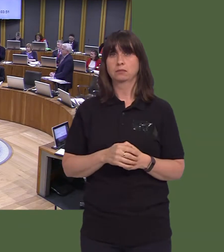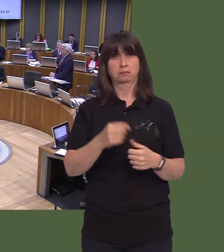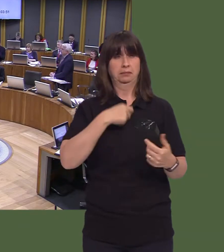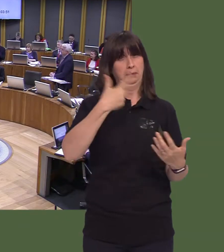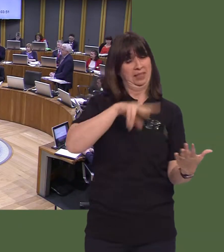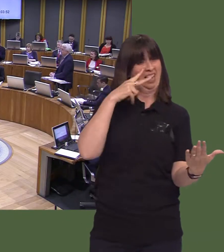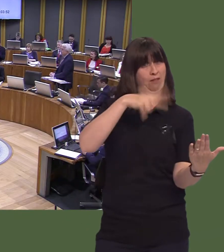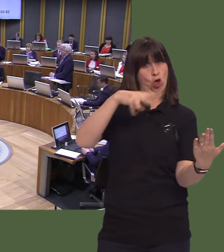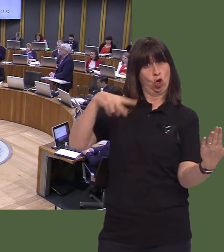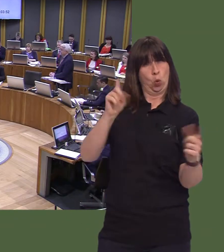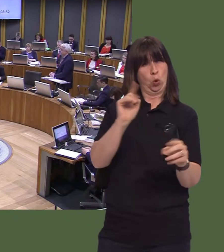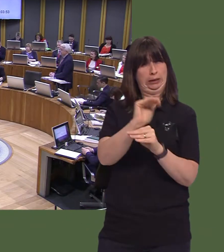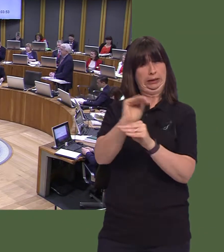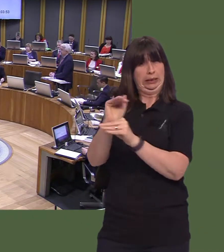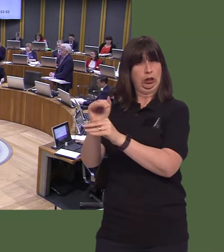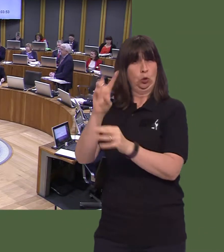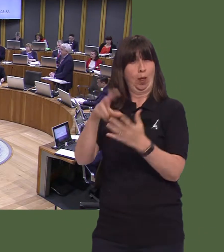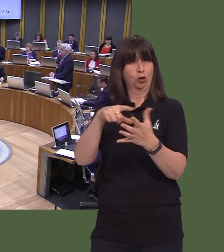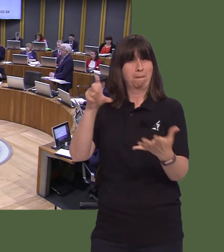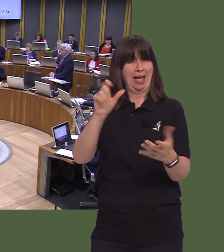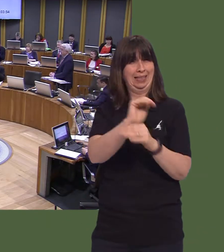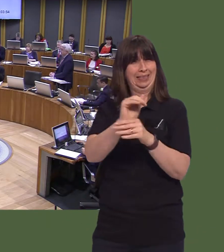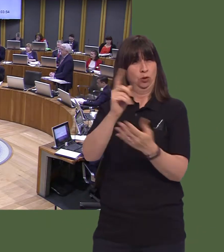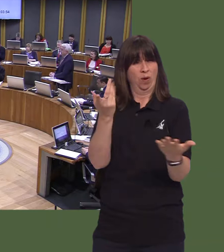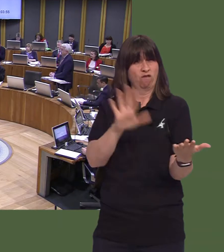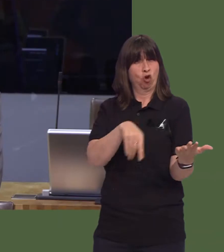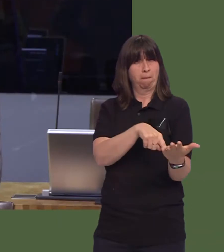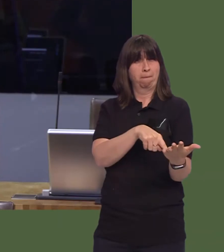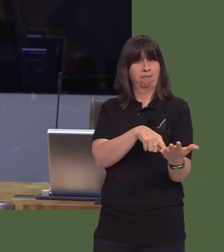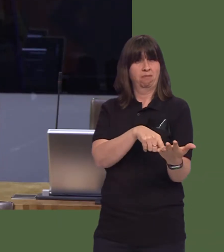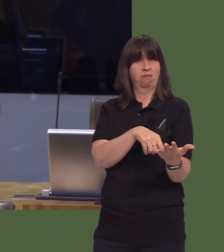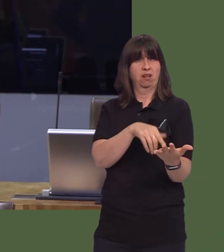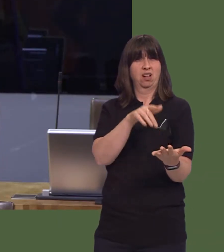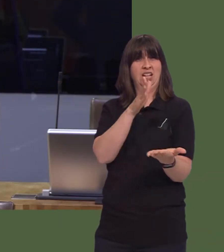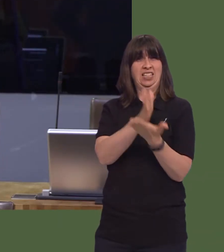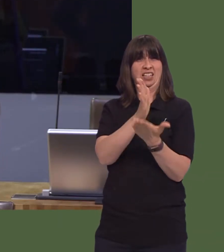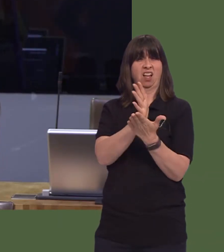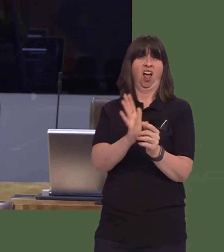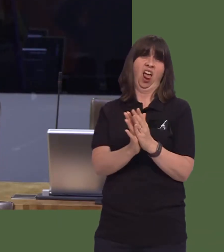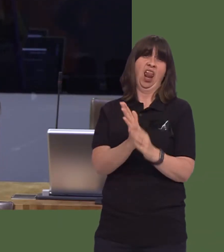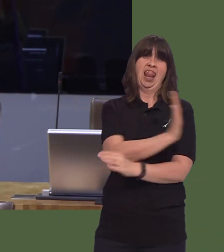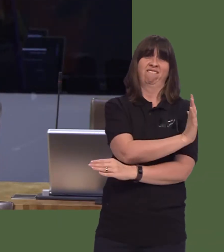are used in teaching these courses, they're all from a centre-left disposition. Now, we can alló[Interruption.]